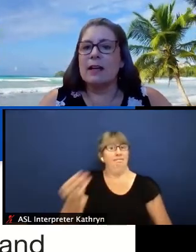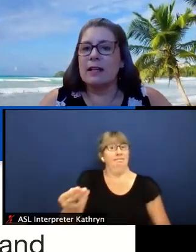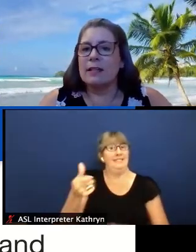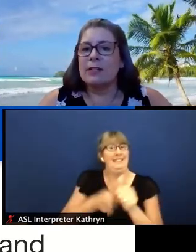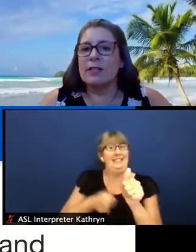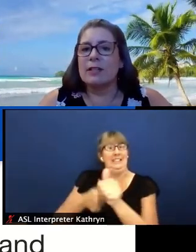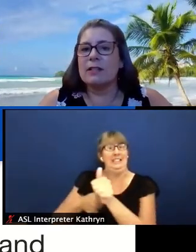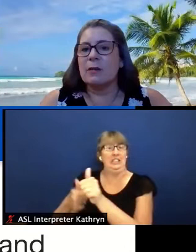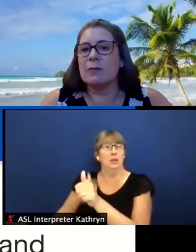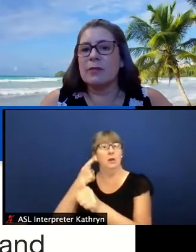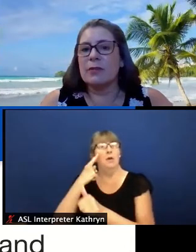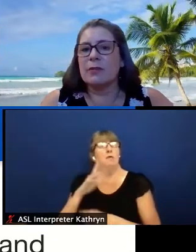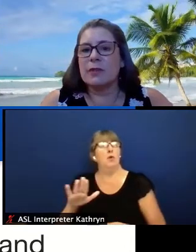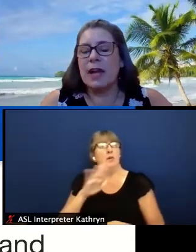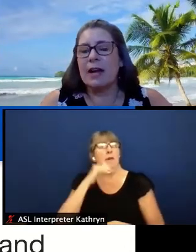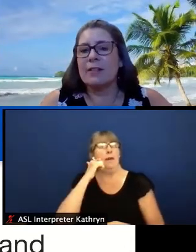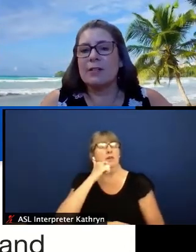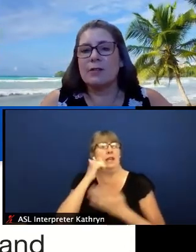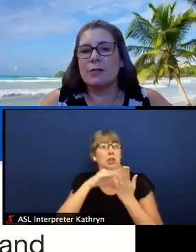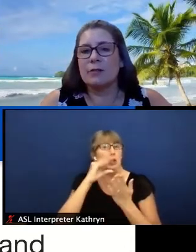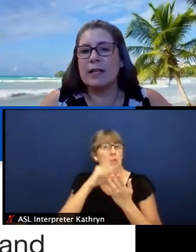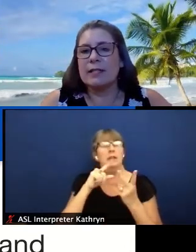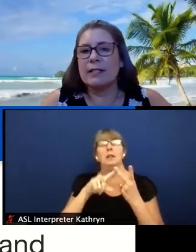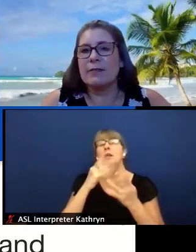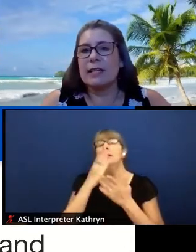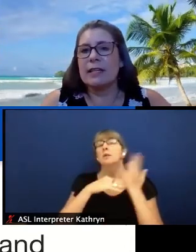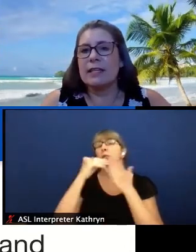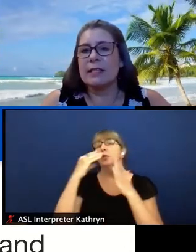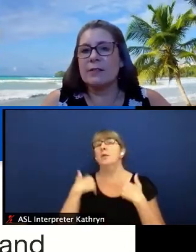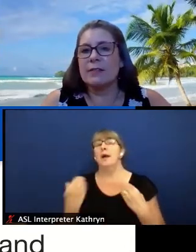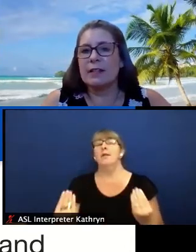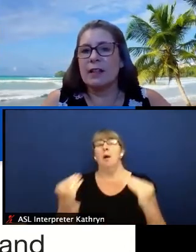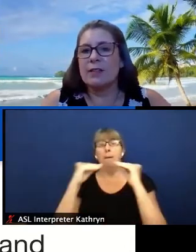In addition, some students have additional devices if they need assistive technology